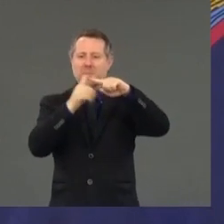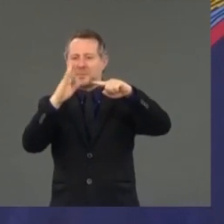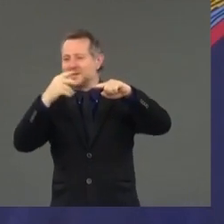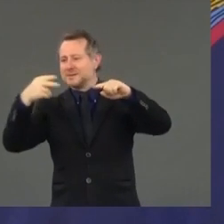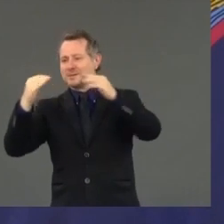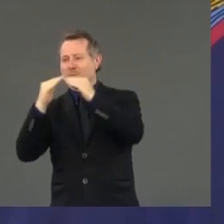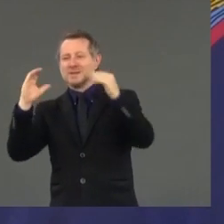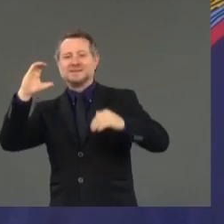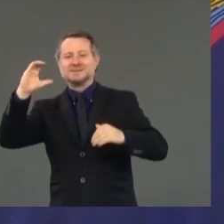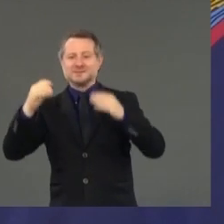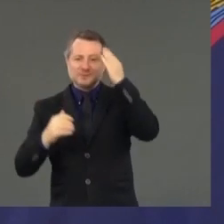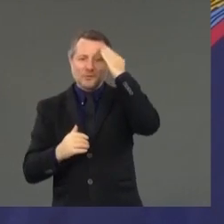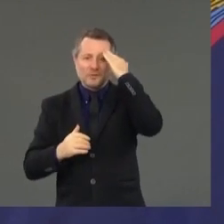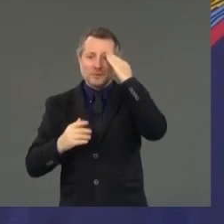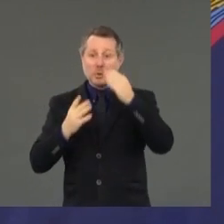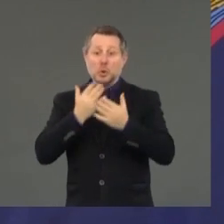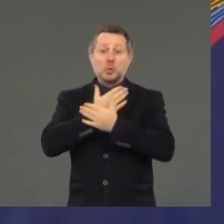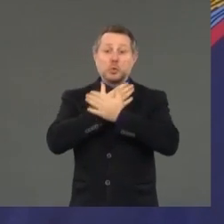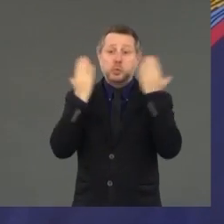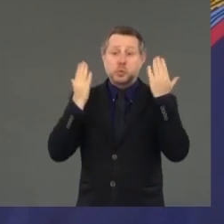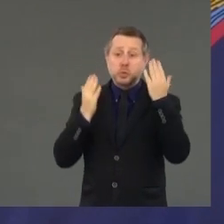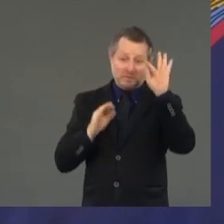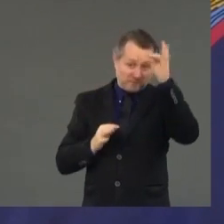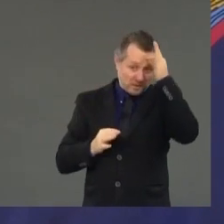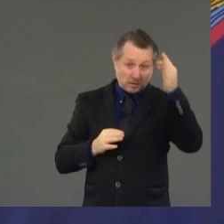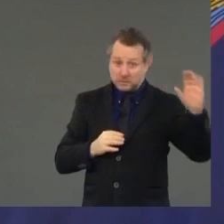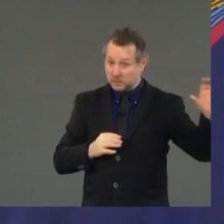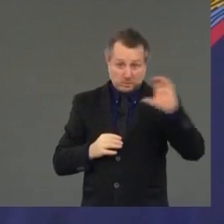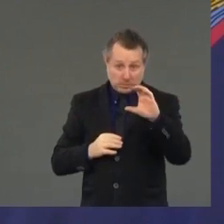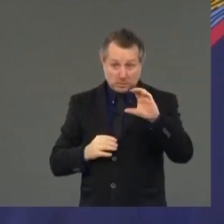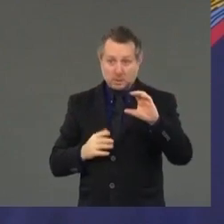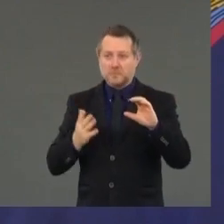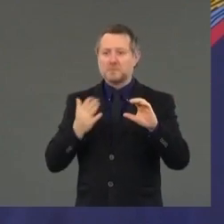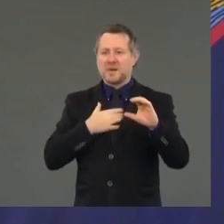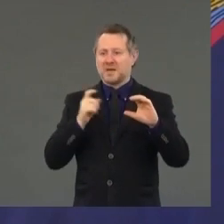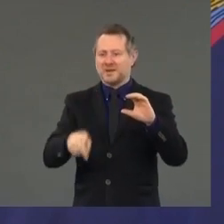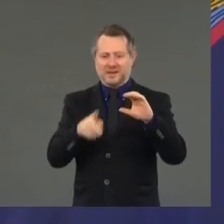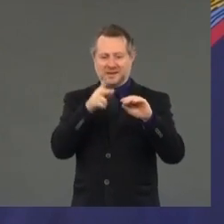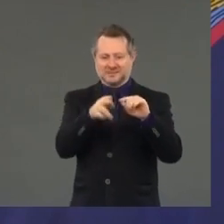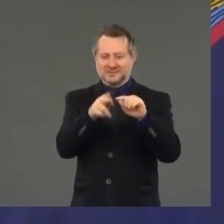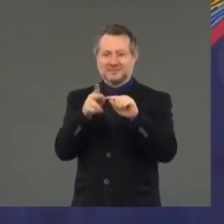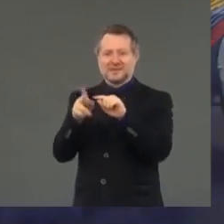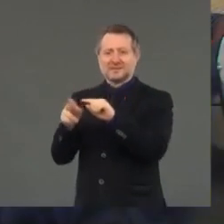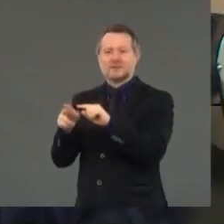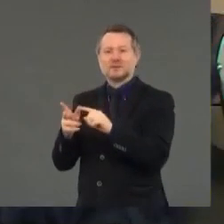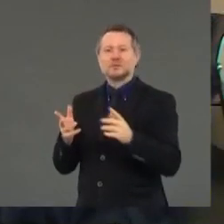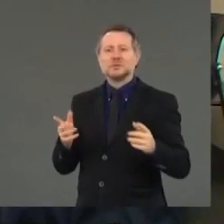KNOW -- YOU KNOW THE EQUATION.